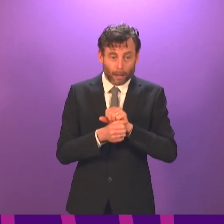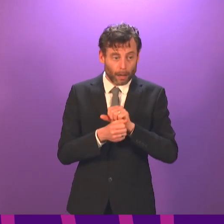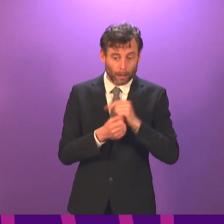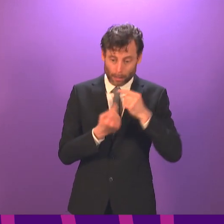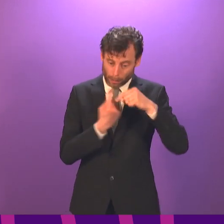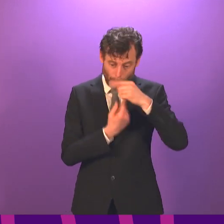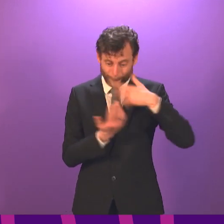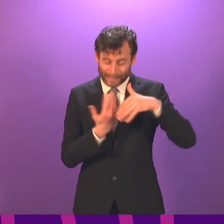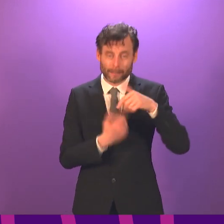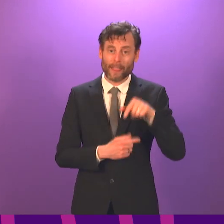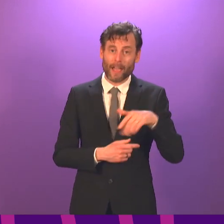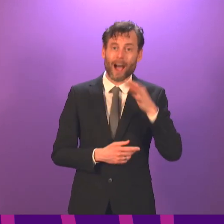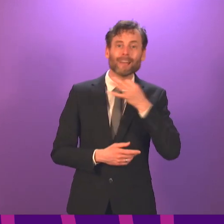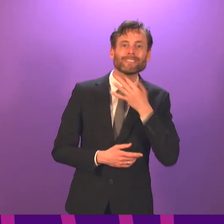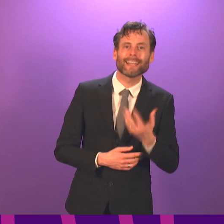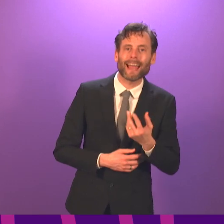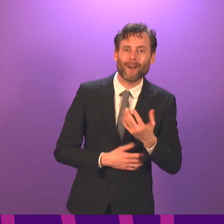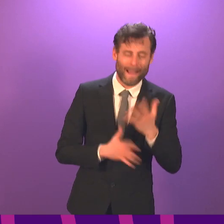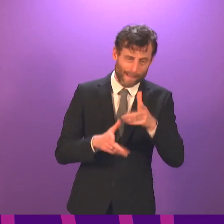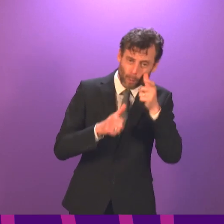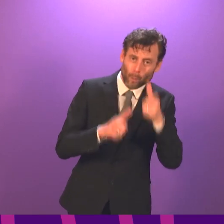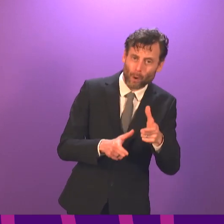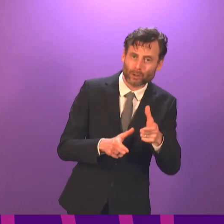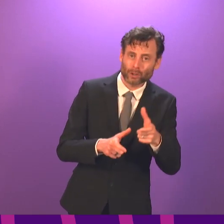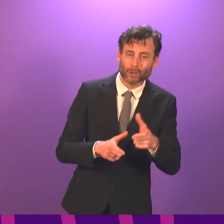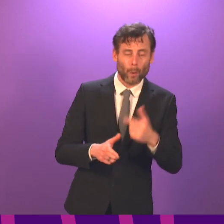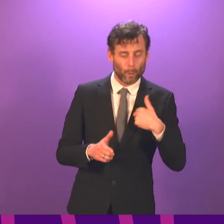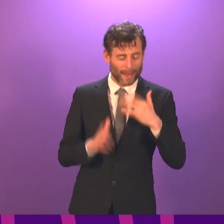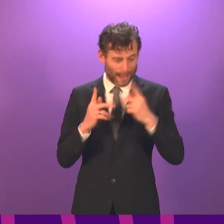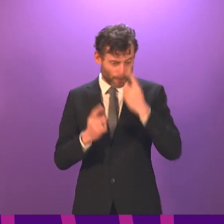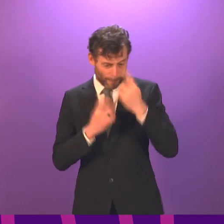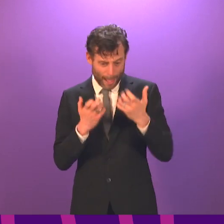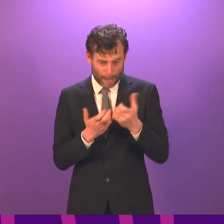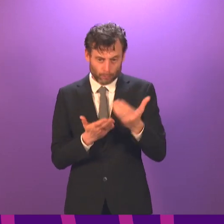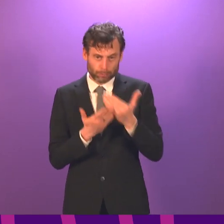that we had to take in the past might also require to be taken in the future as we try